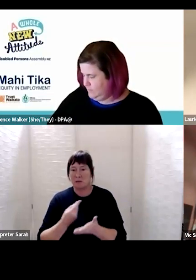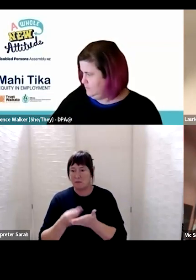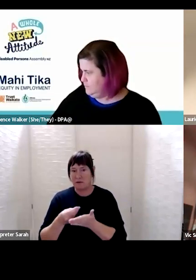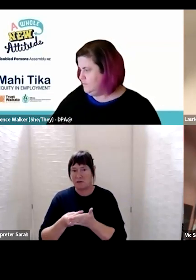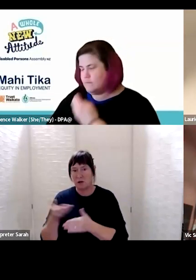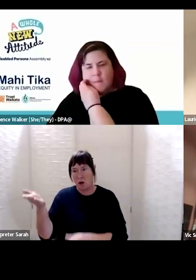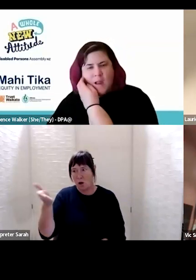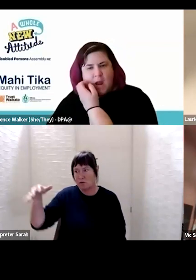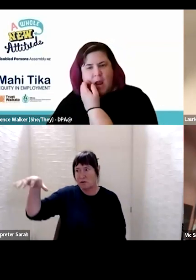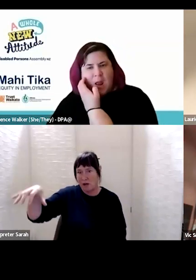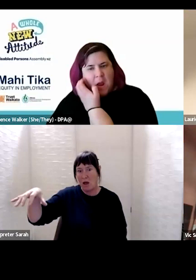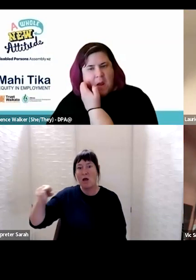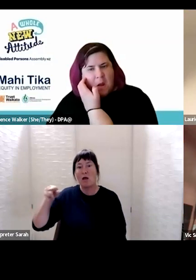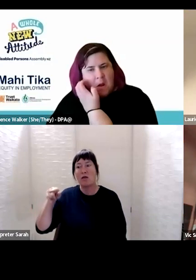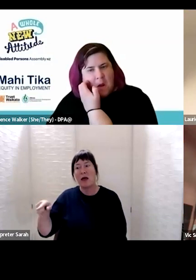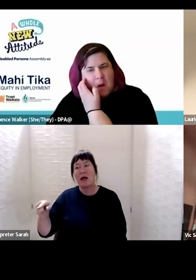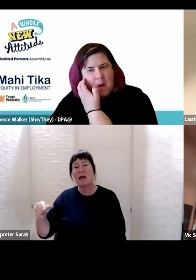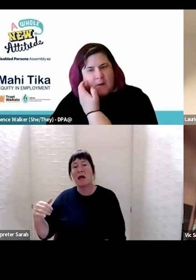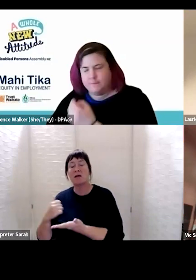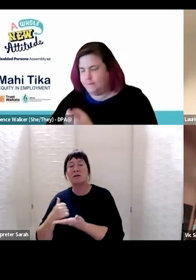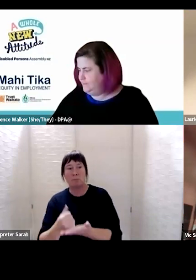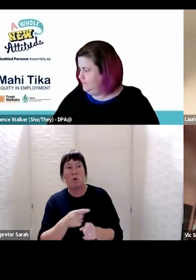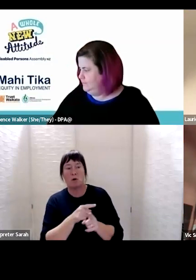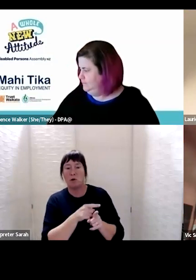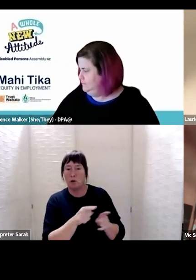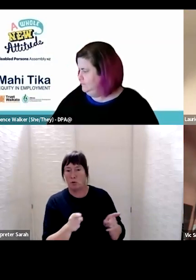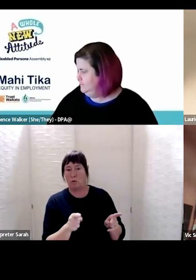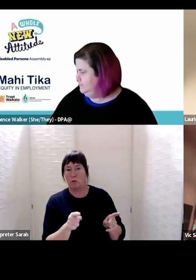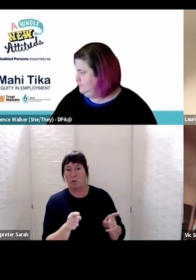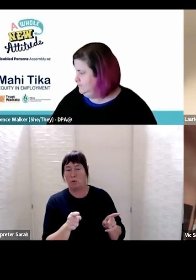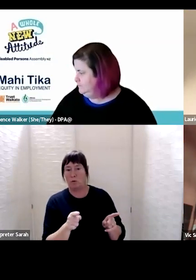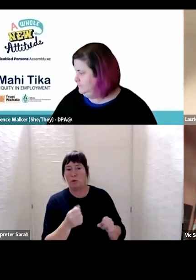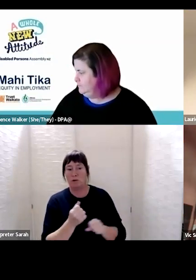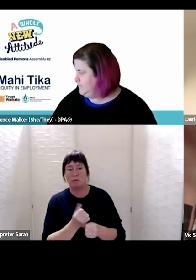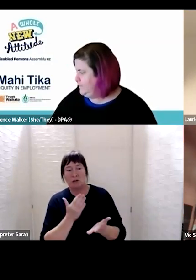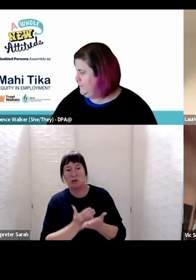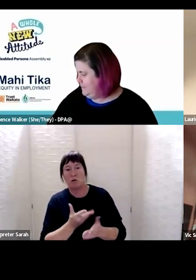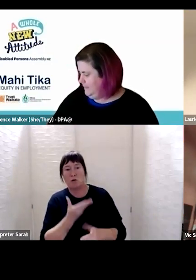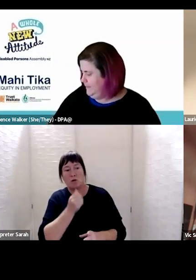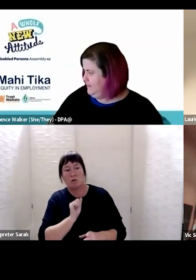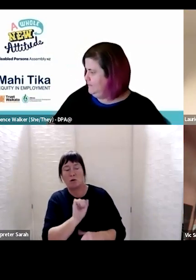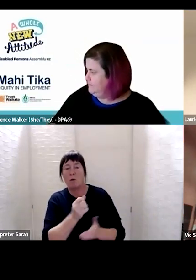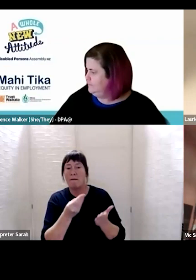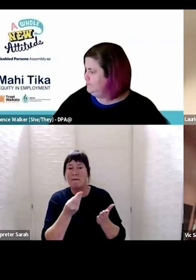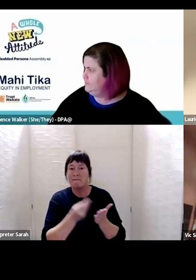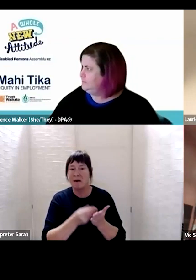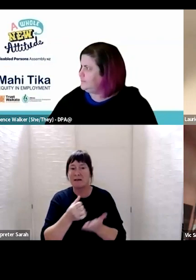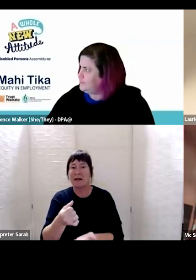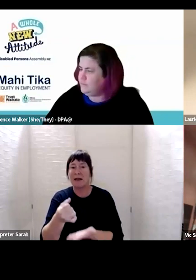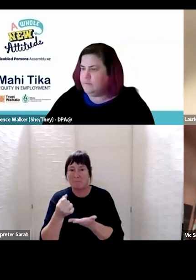to make sure that you essentially use your funds and that your budgets align with your plan